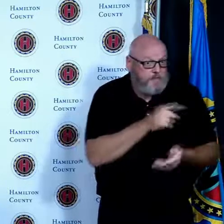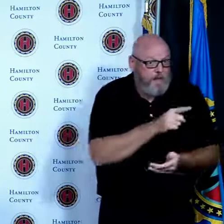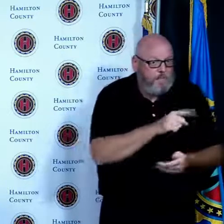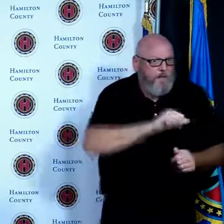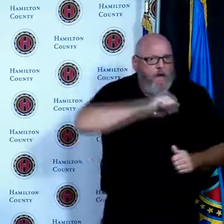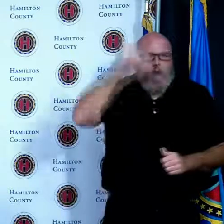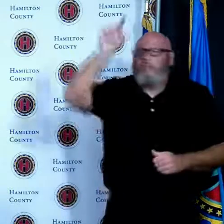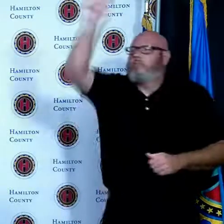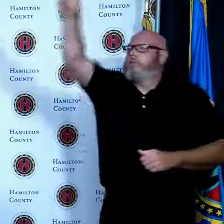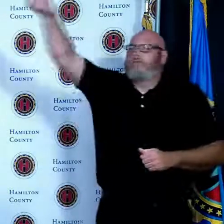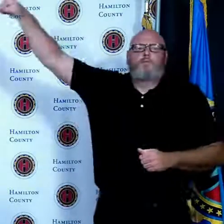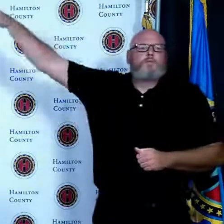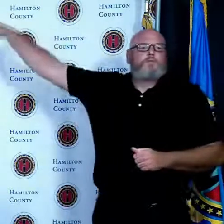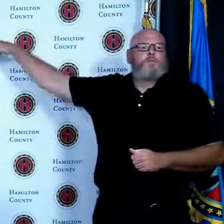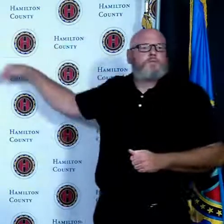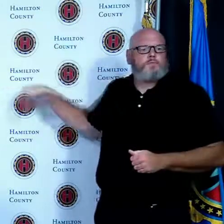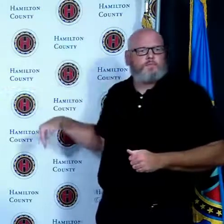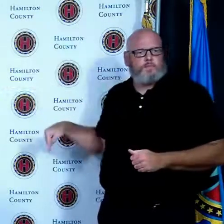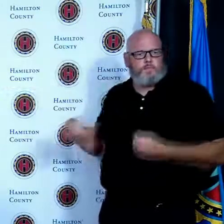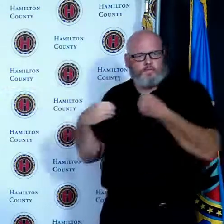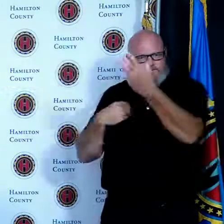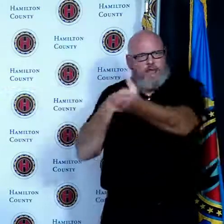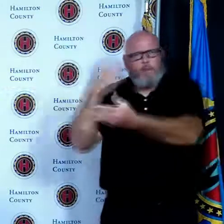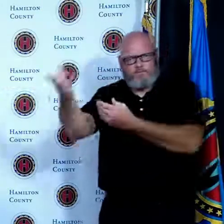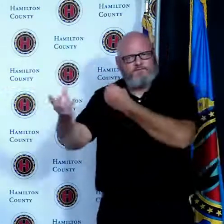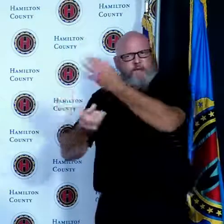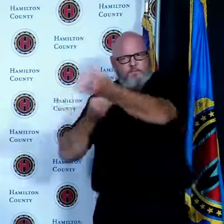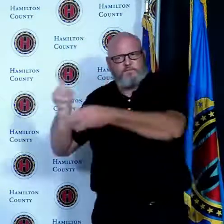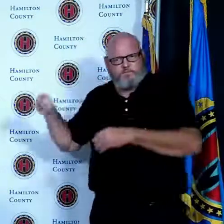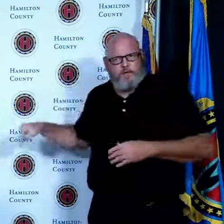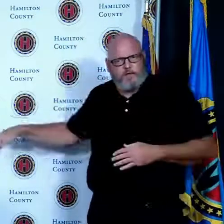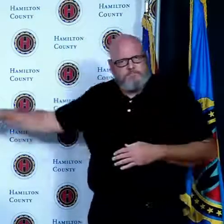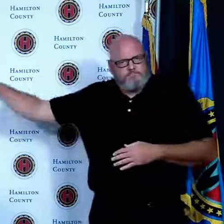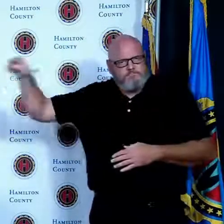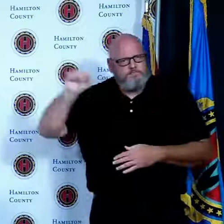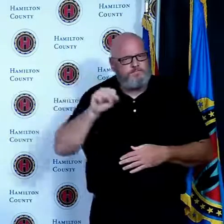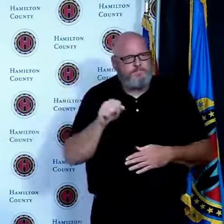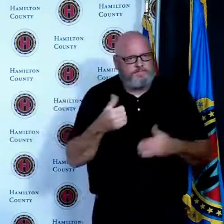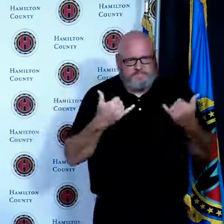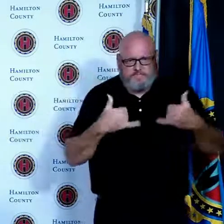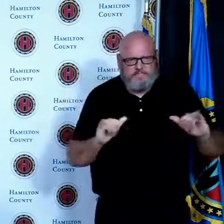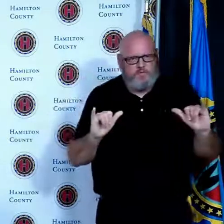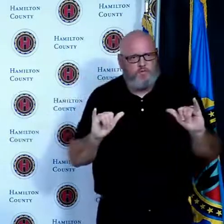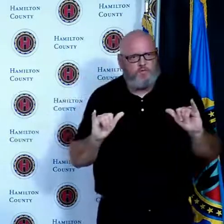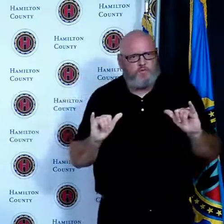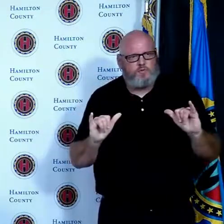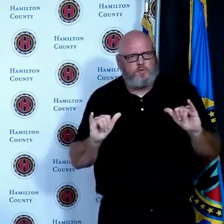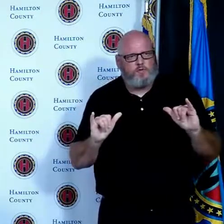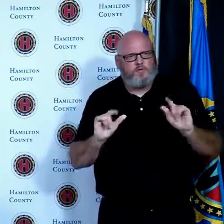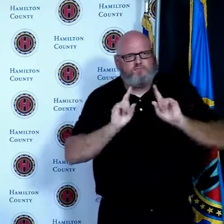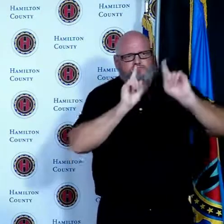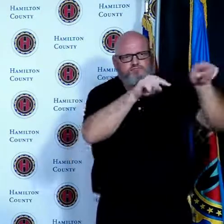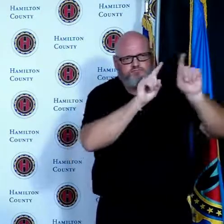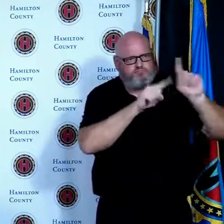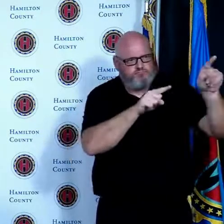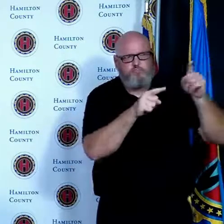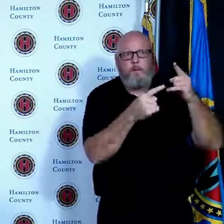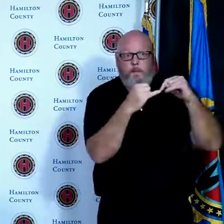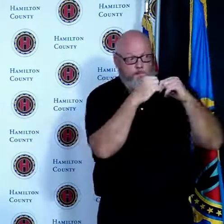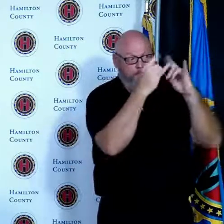the pop-up sites were wildly popular as you know and so they're also free and they're pretty quick depending on the day